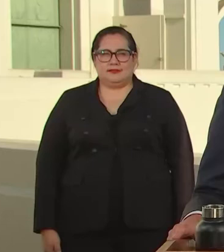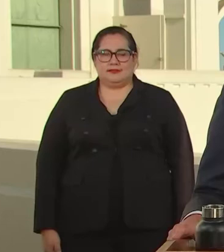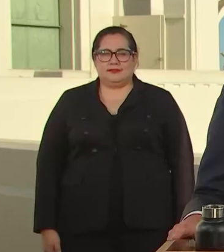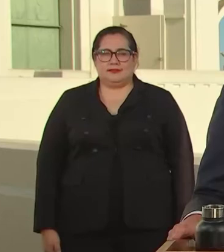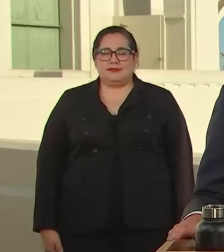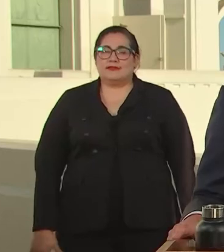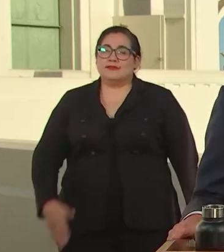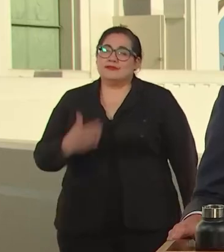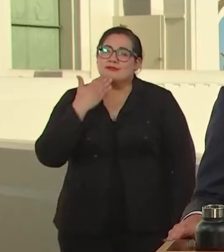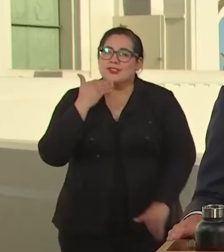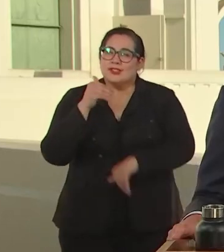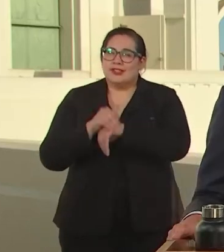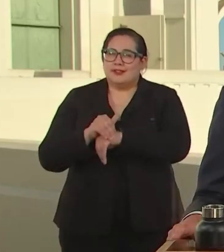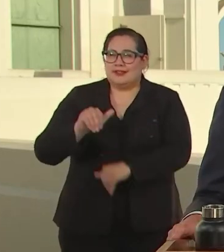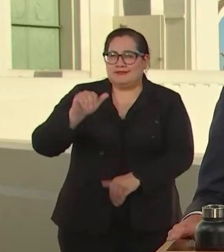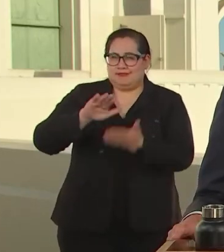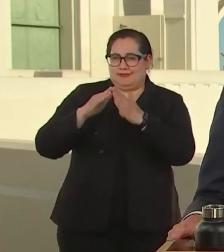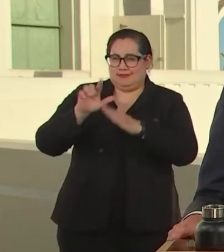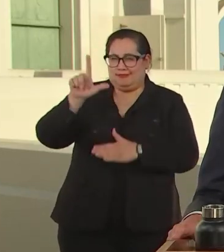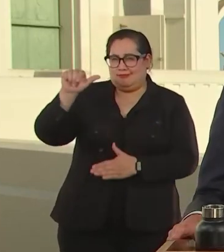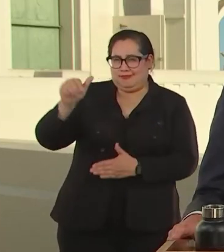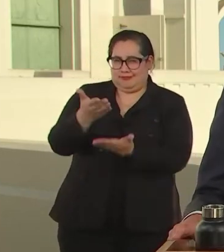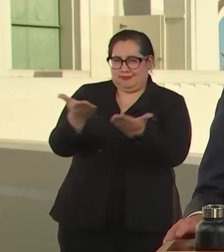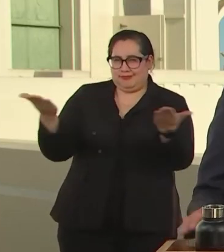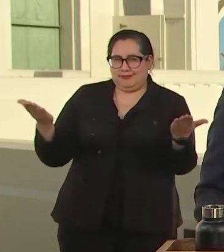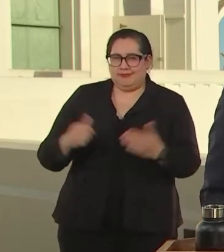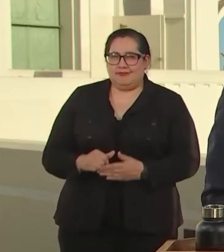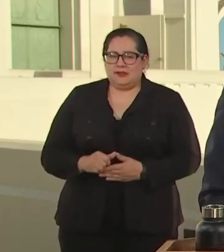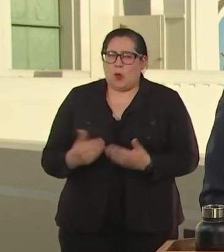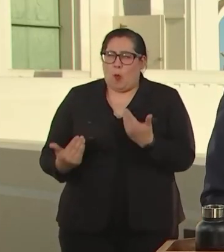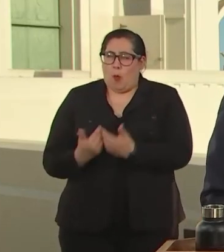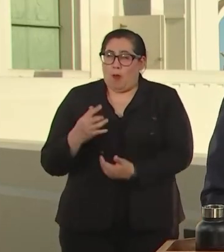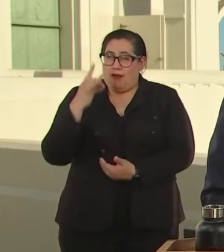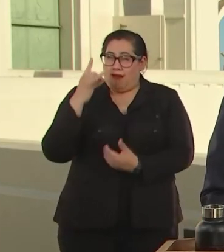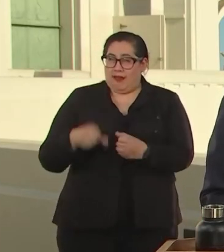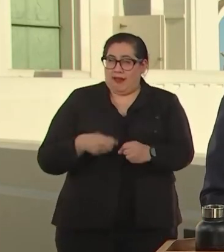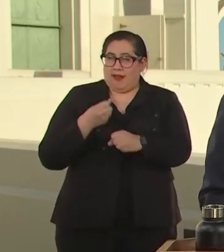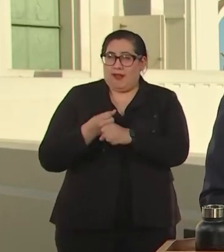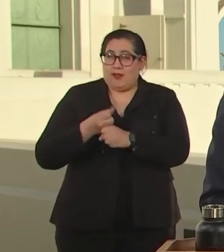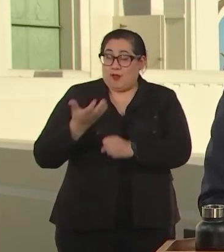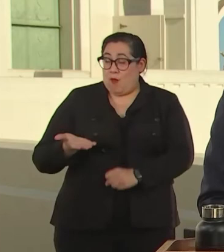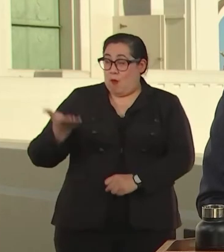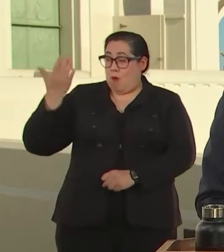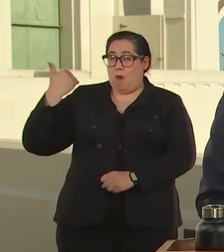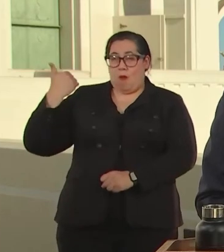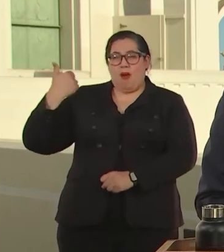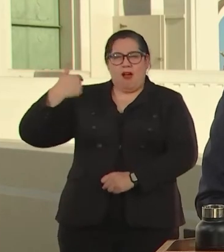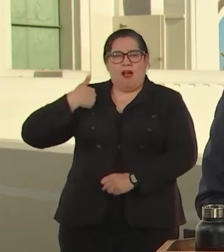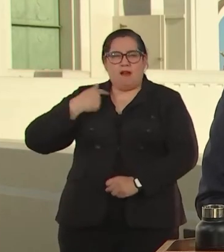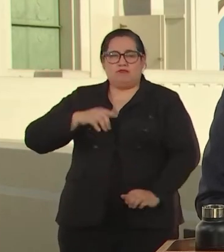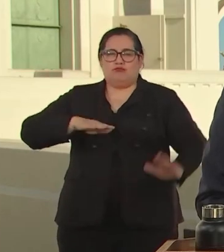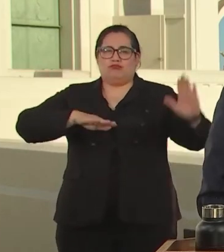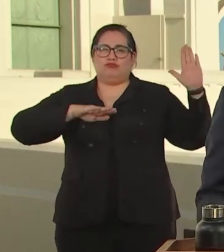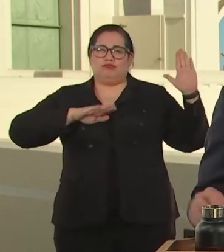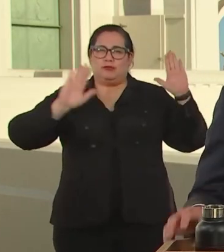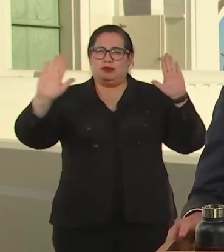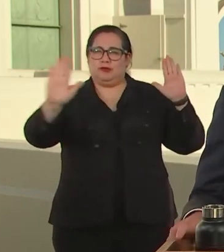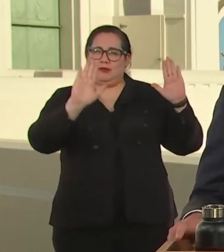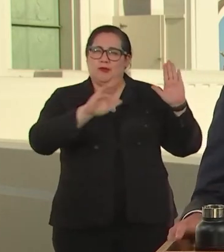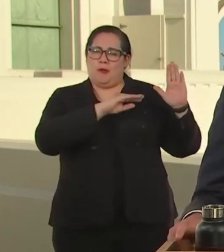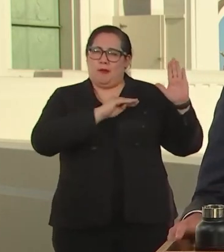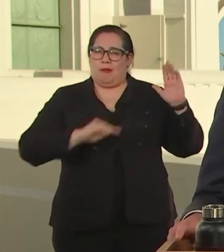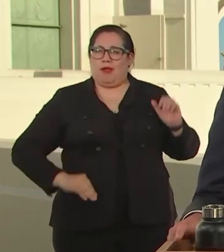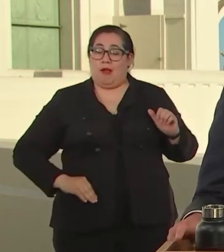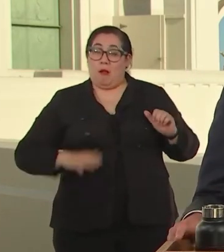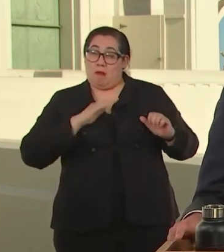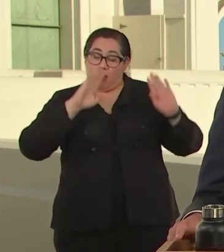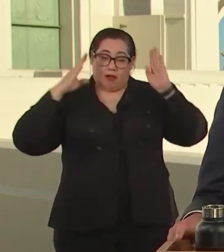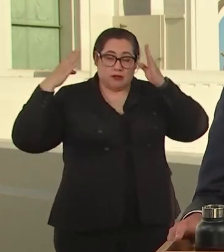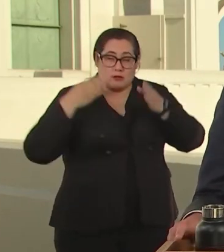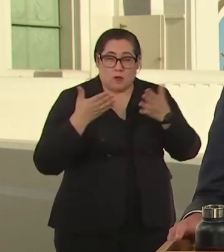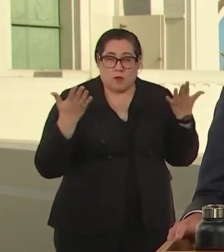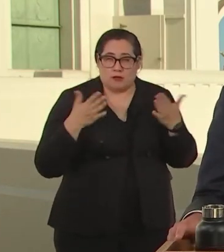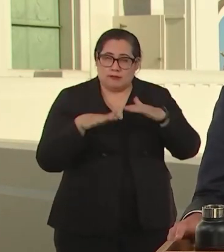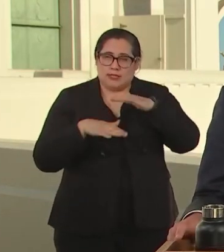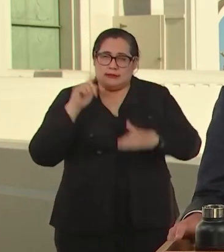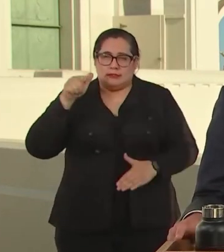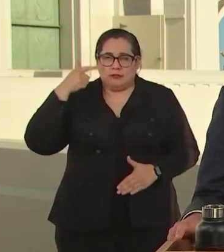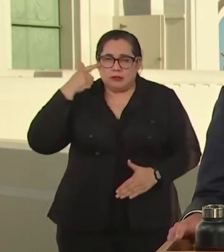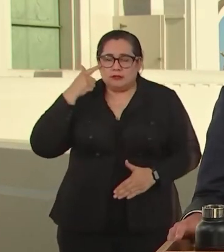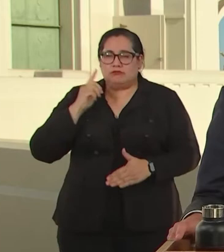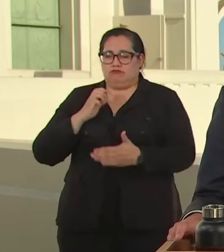GARCETTI, STATE OF THE CITY.